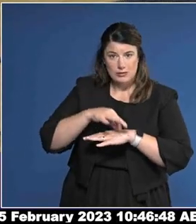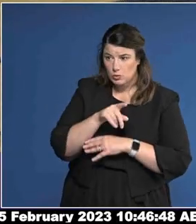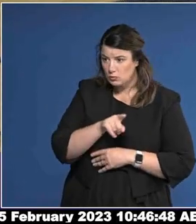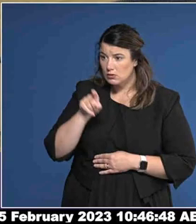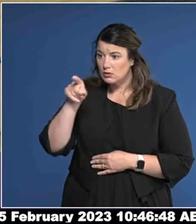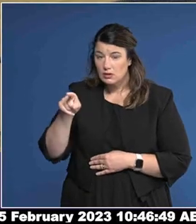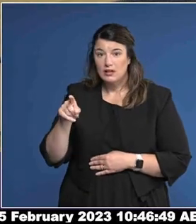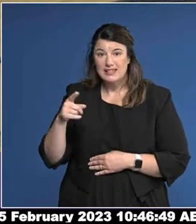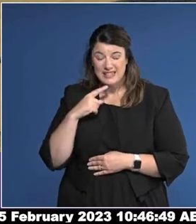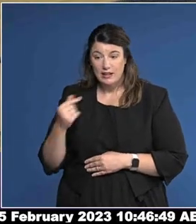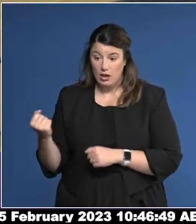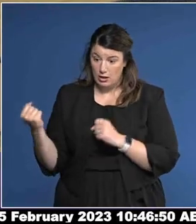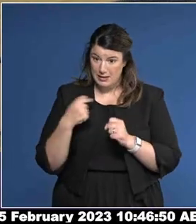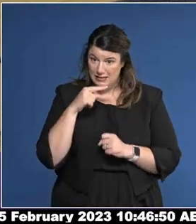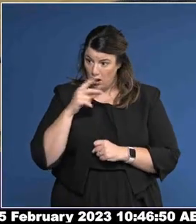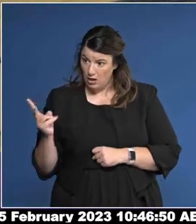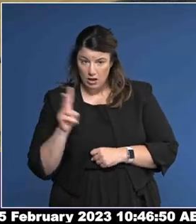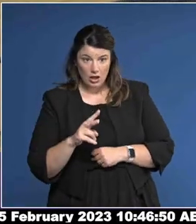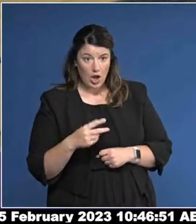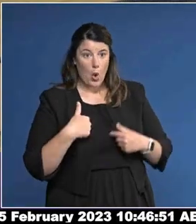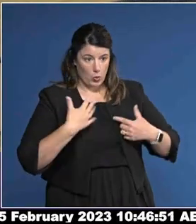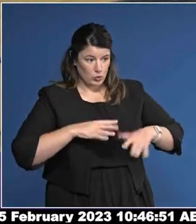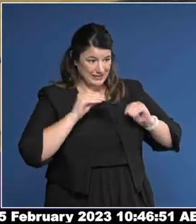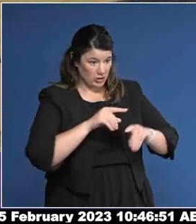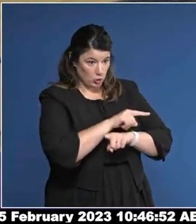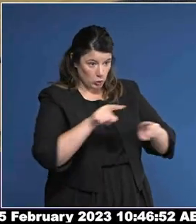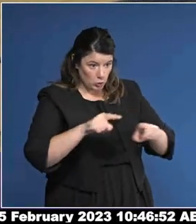Yes. MS EASTMAN: So we have seen the health sector respond to this.